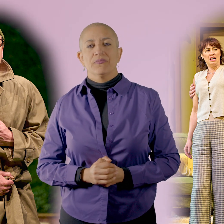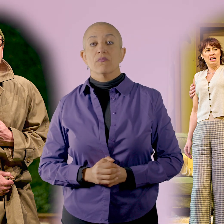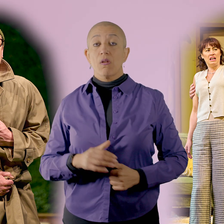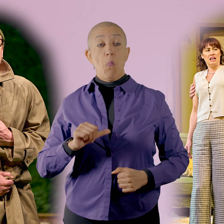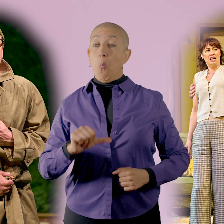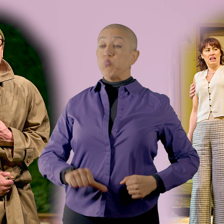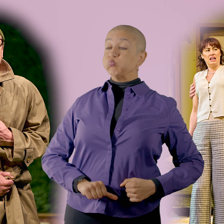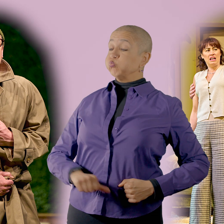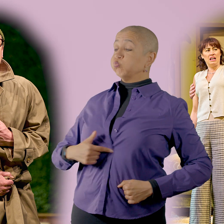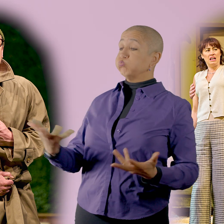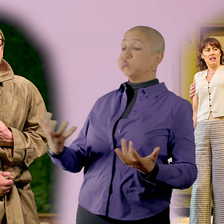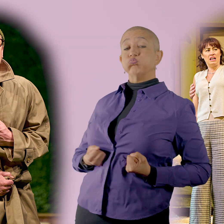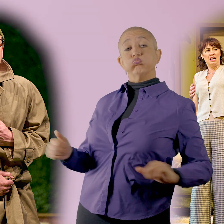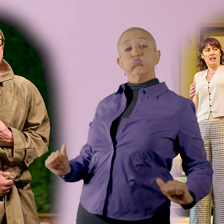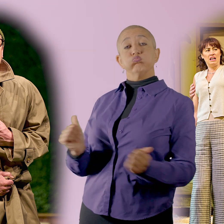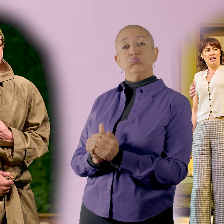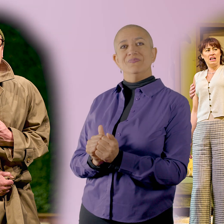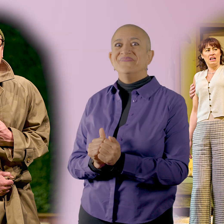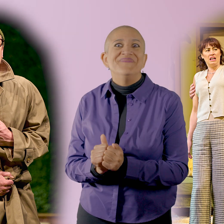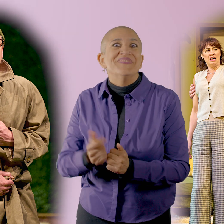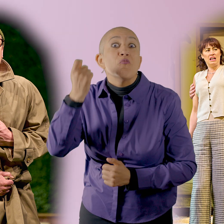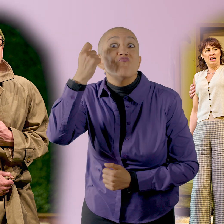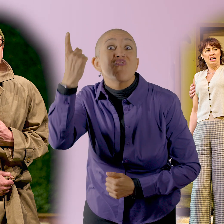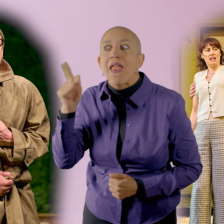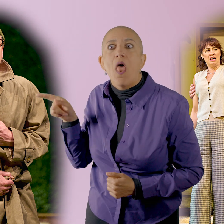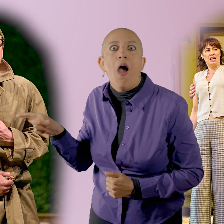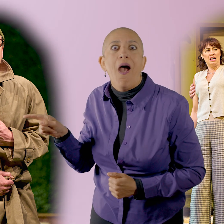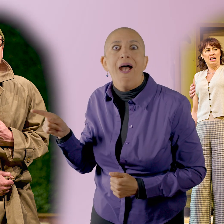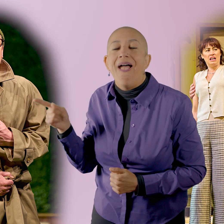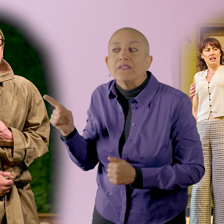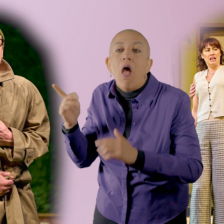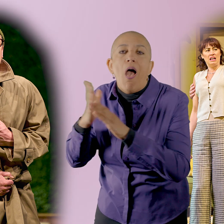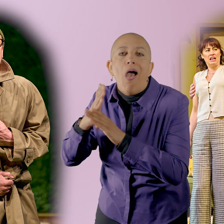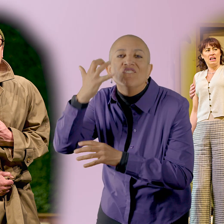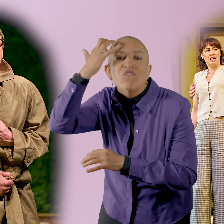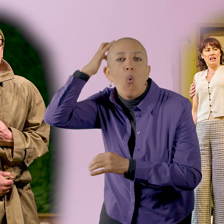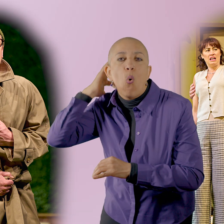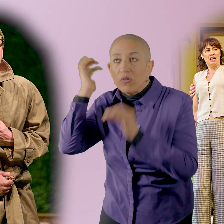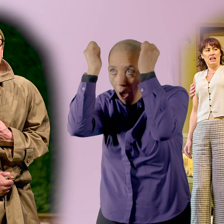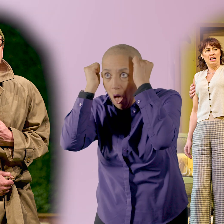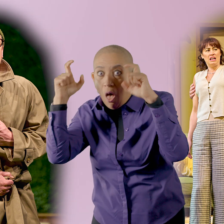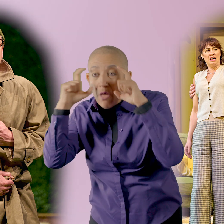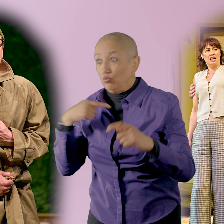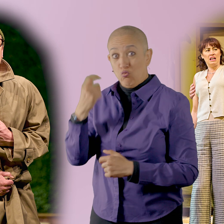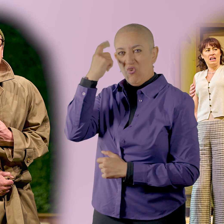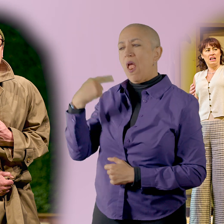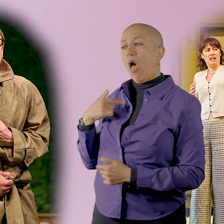Falstaff accepts, not realising it's actually Mr Ford in disguise.